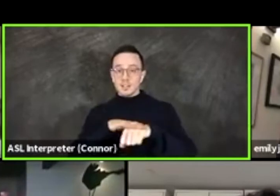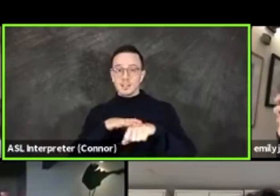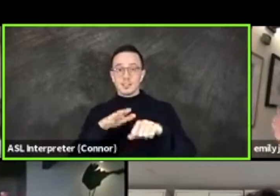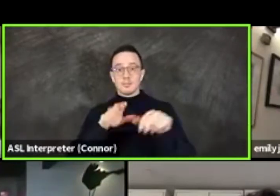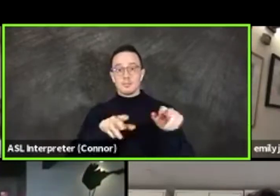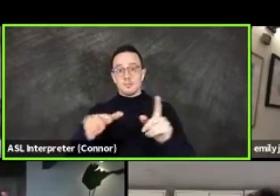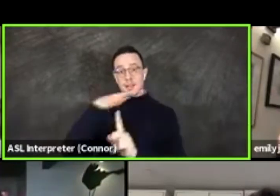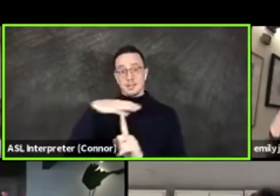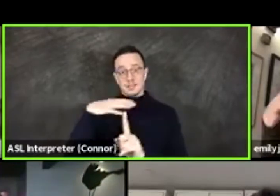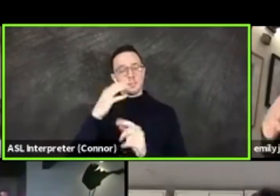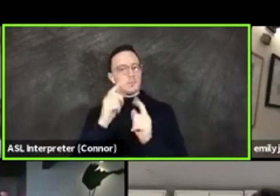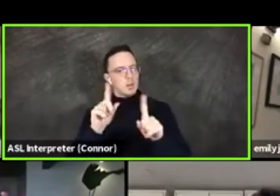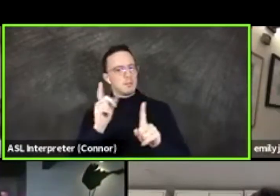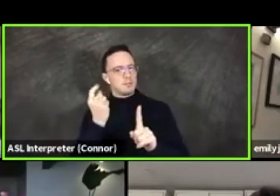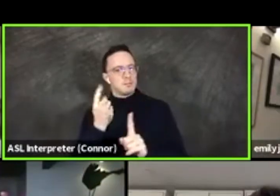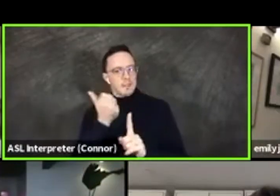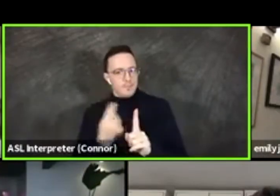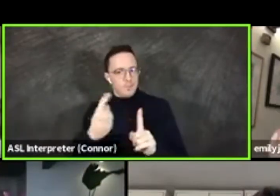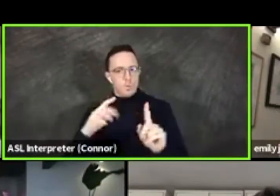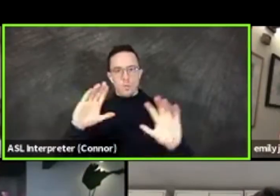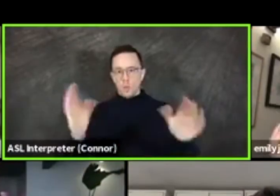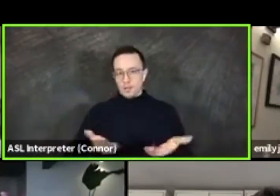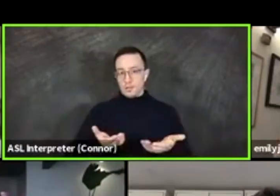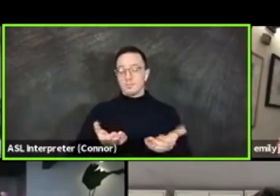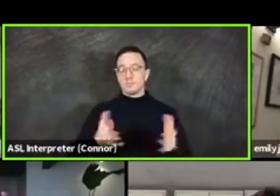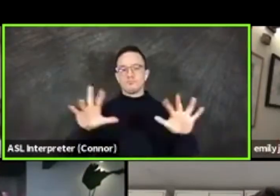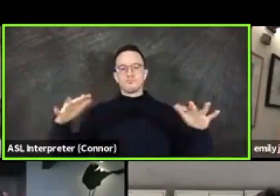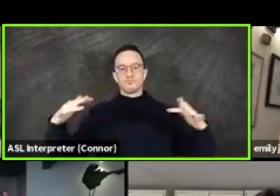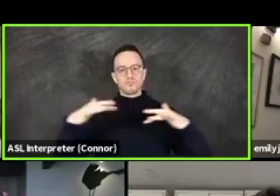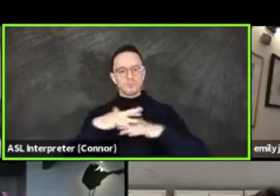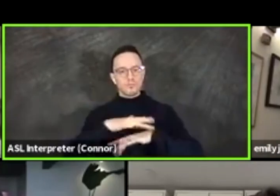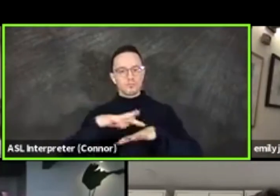THIS GATHERING SPACE, WHERE WE JUST SHARE, SPACE AND TIME, WITH FIRE, AND ONE